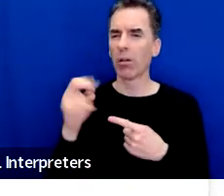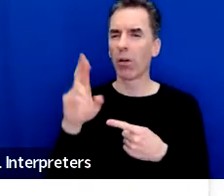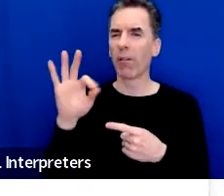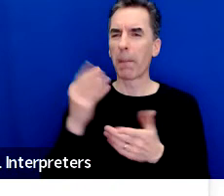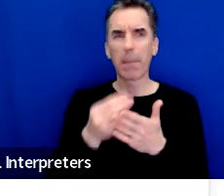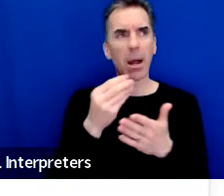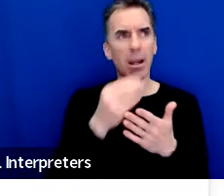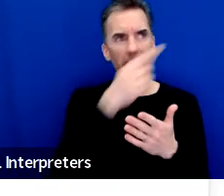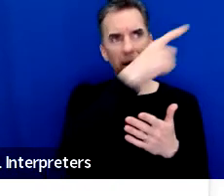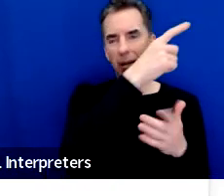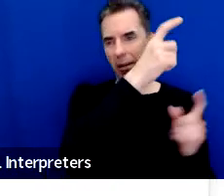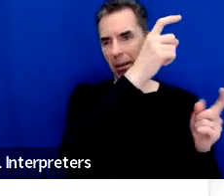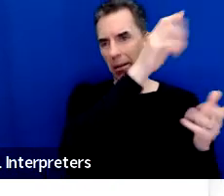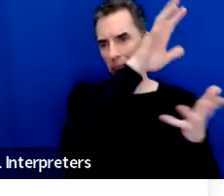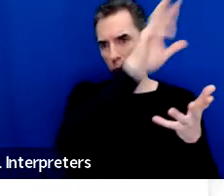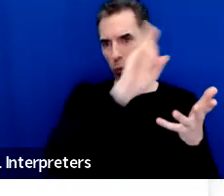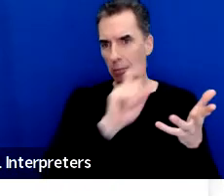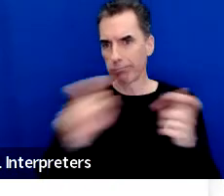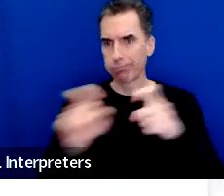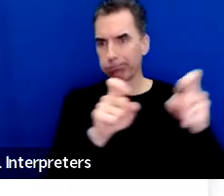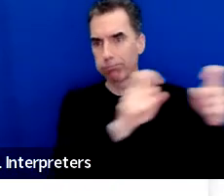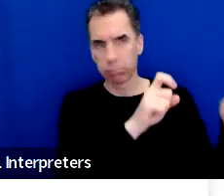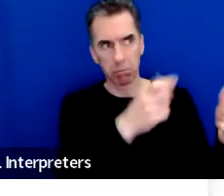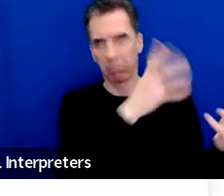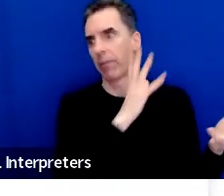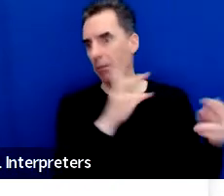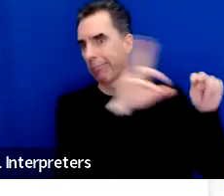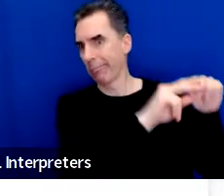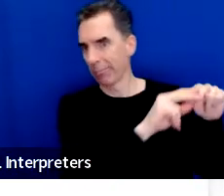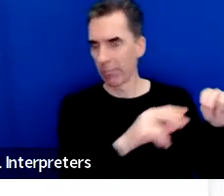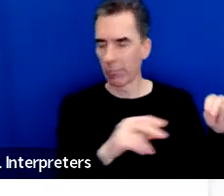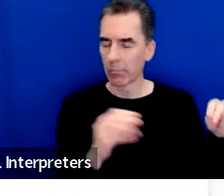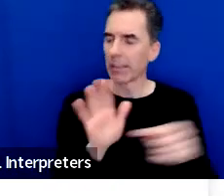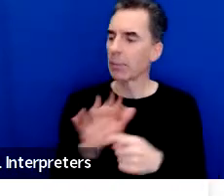So if you have a suggestion for a title that you would like